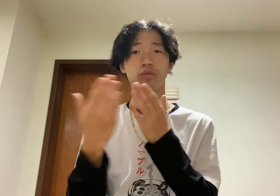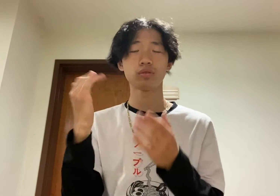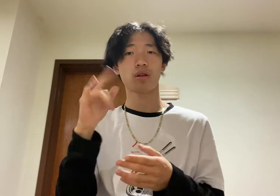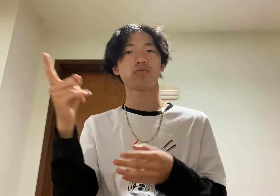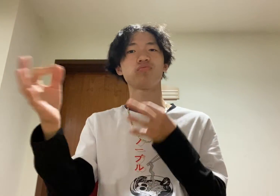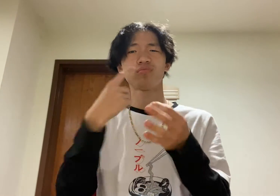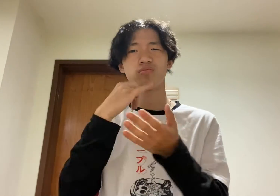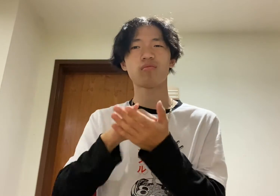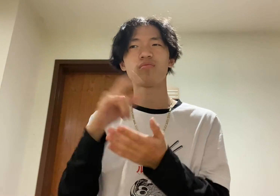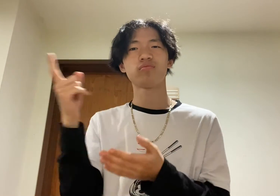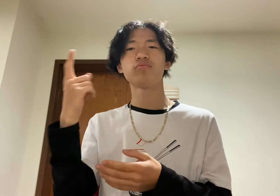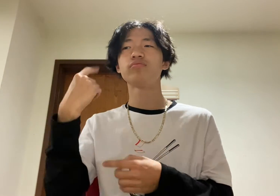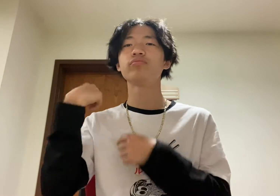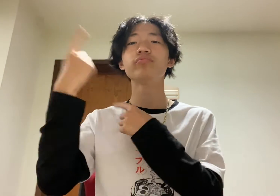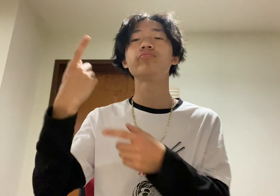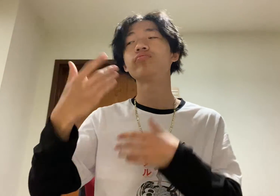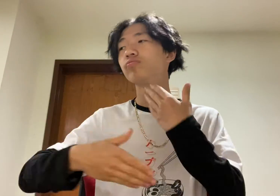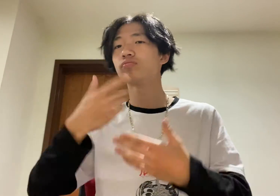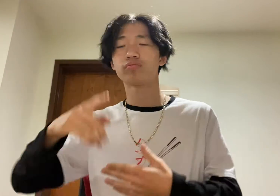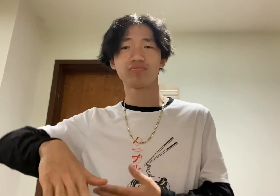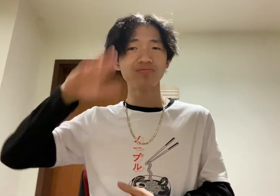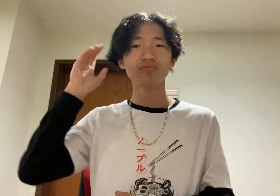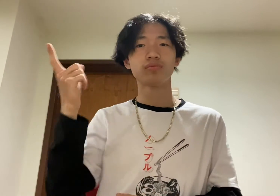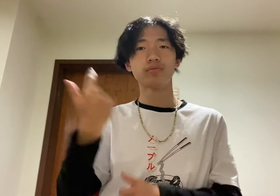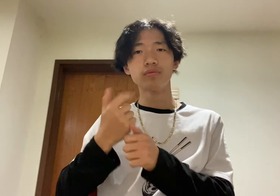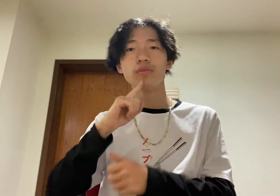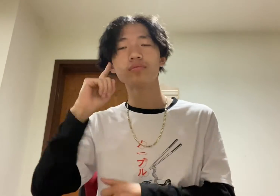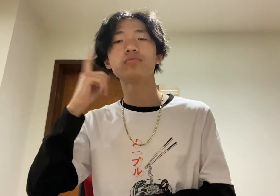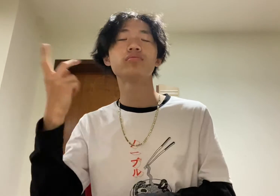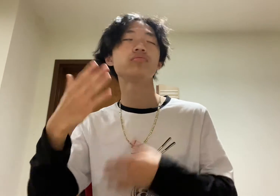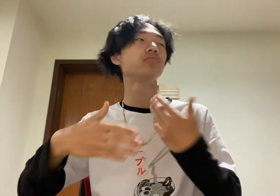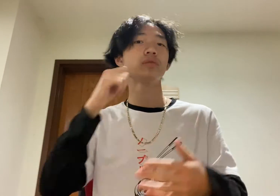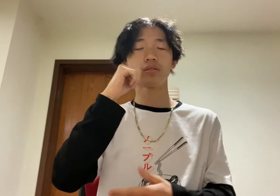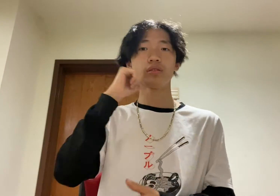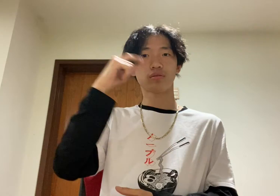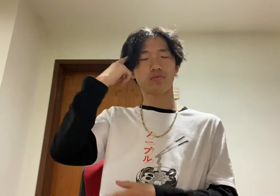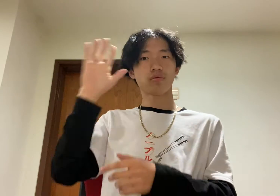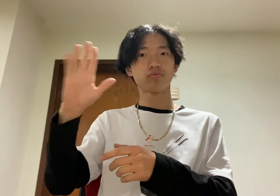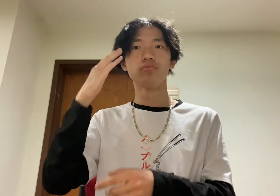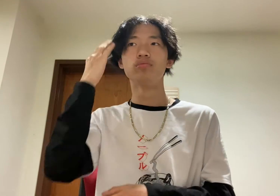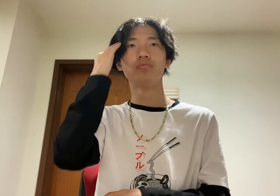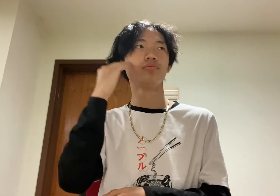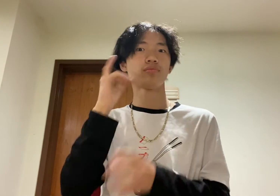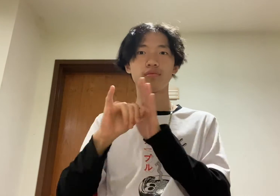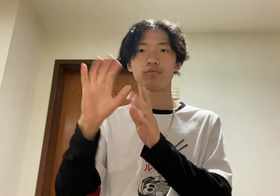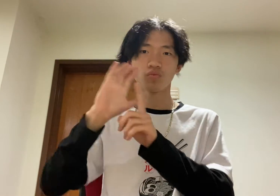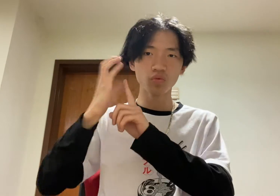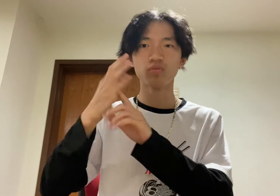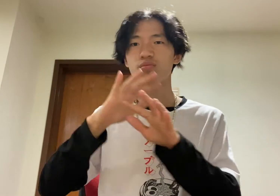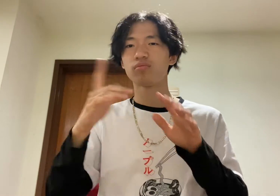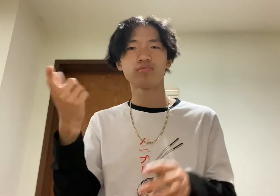I was really taken aback by CK's story that going up as that person. She never really thought much about